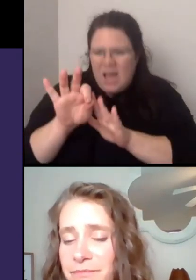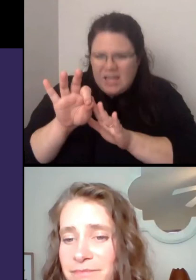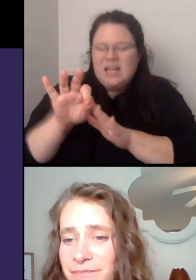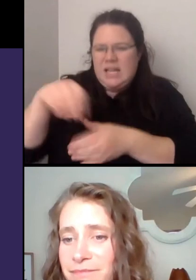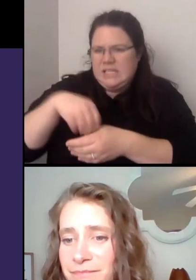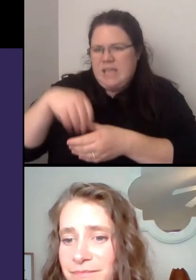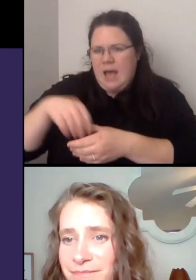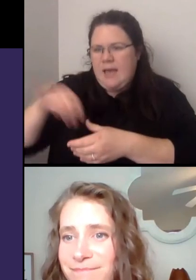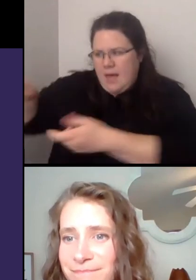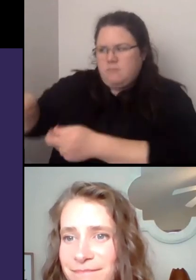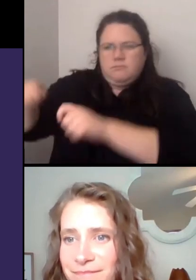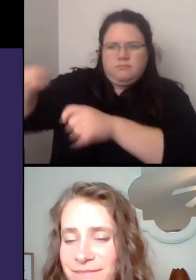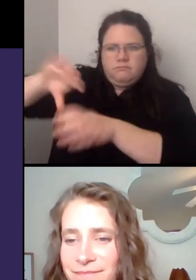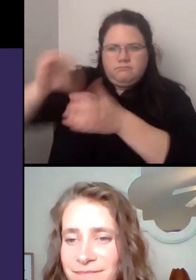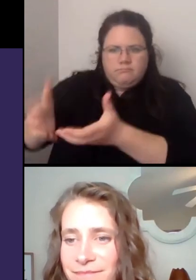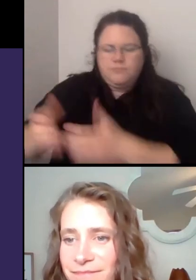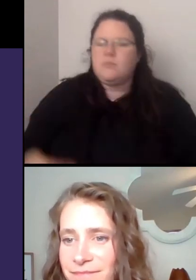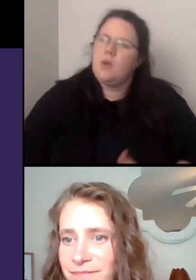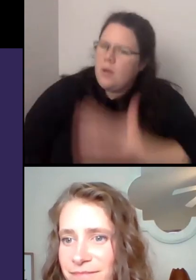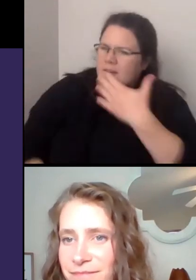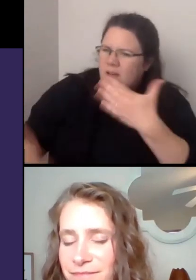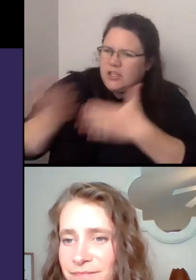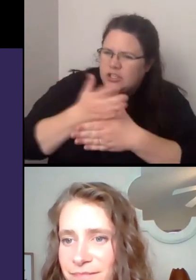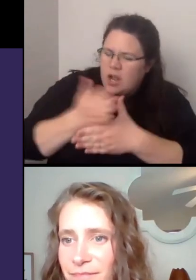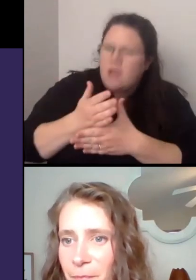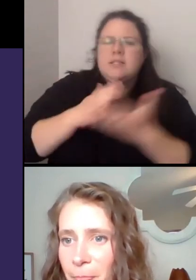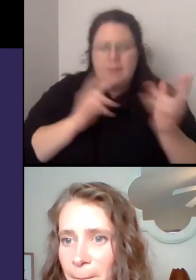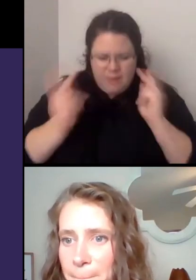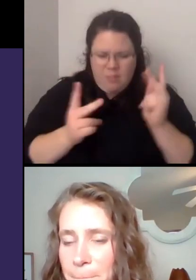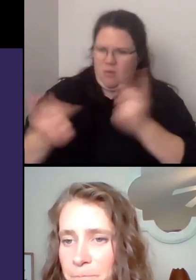Okay. Thank you for sharing that. We do have a couple of questions that have come in, so I'm going to read one.